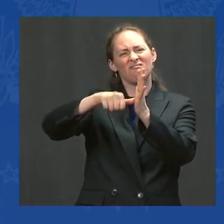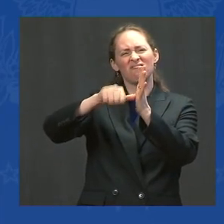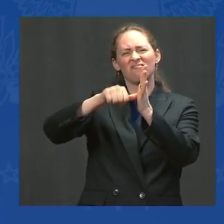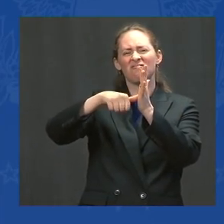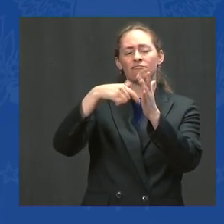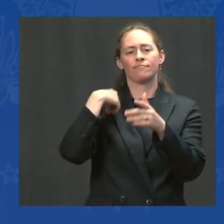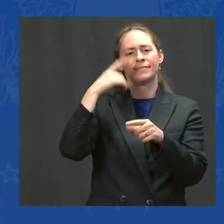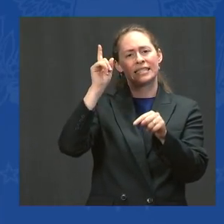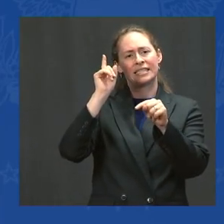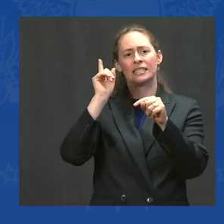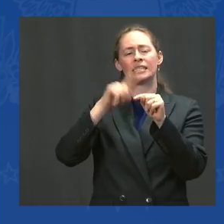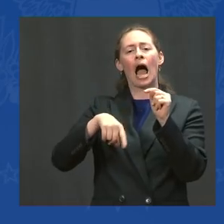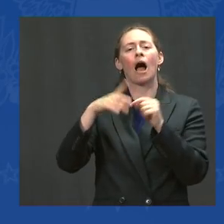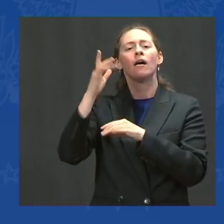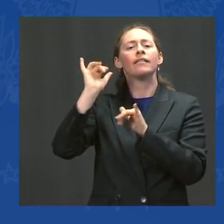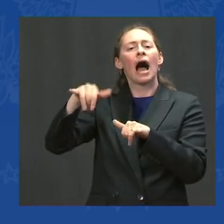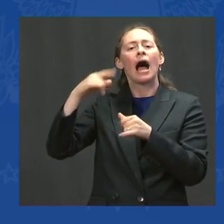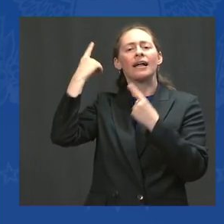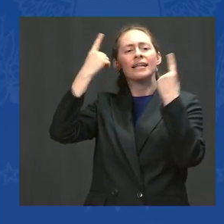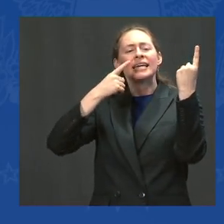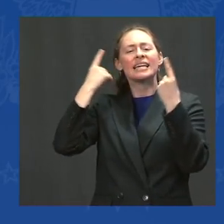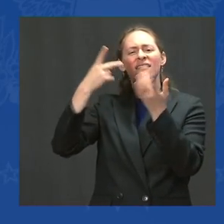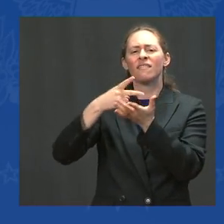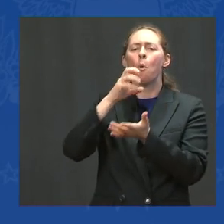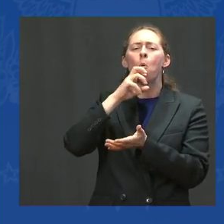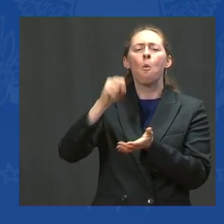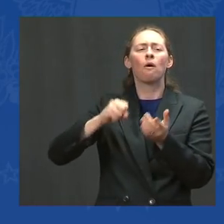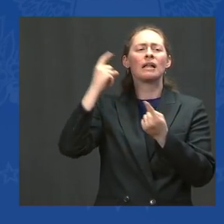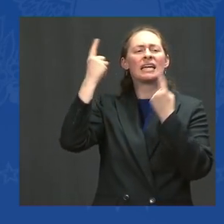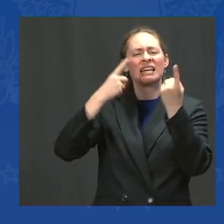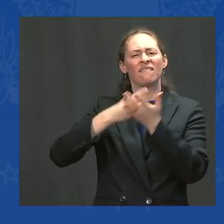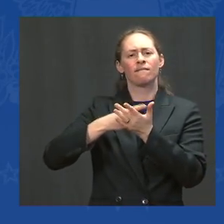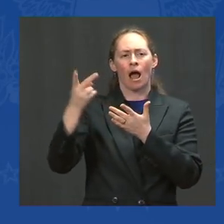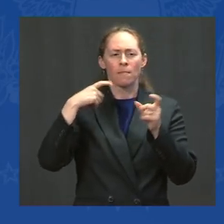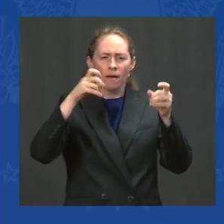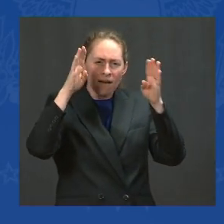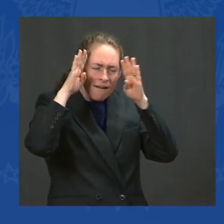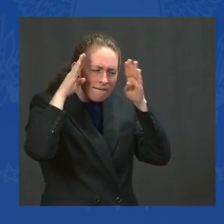We need to grow the economy from the bottom up and the middle out, as I've said before.